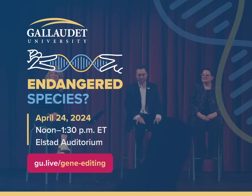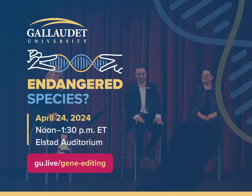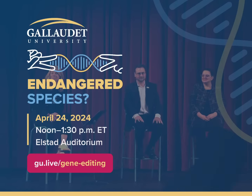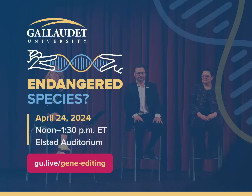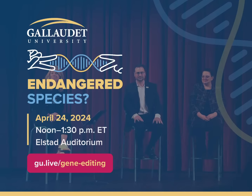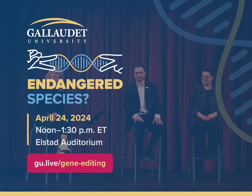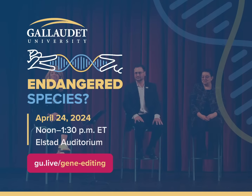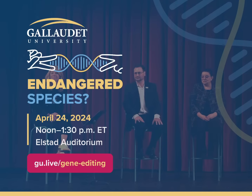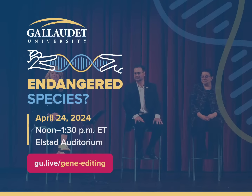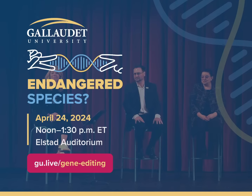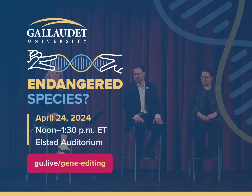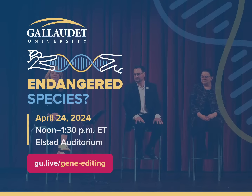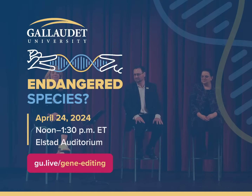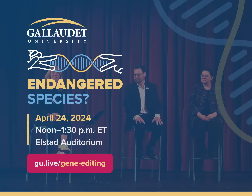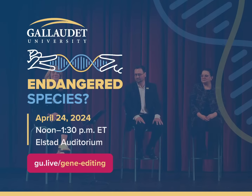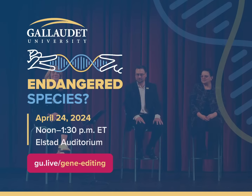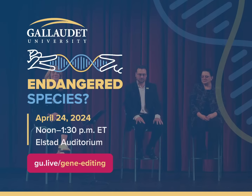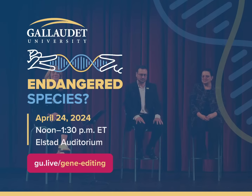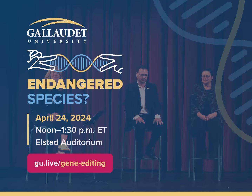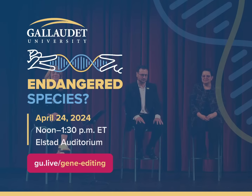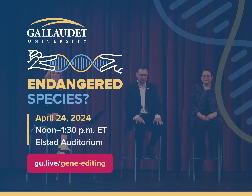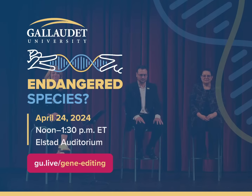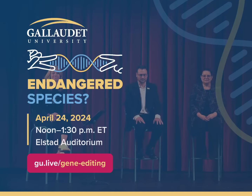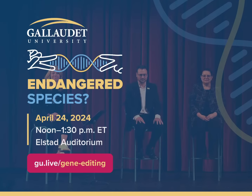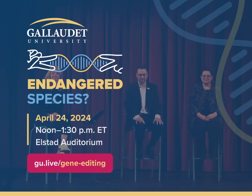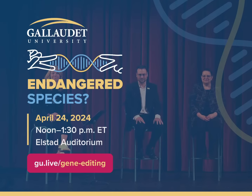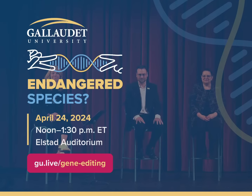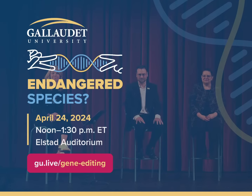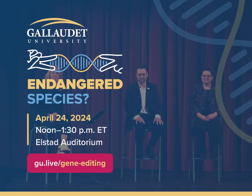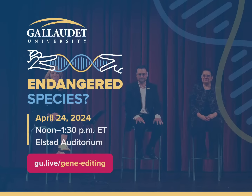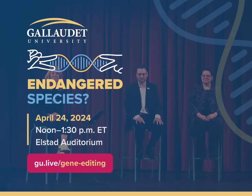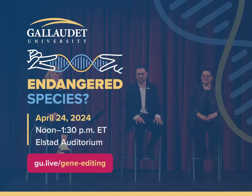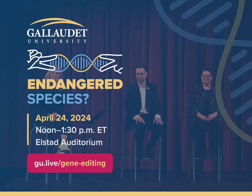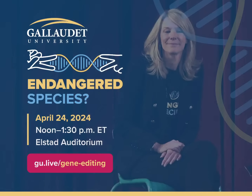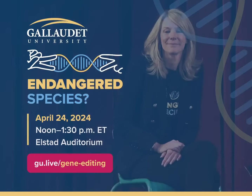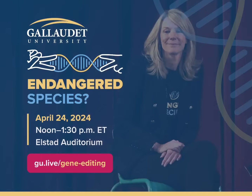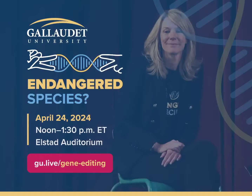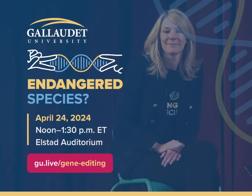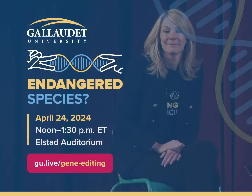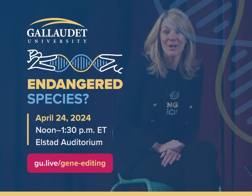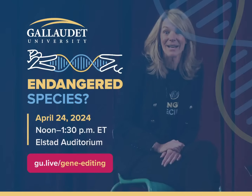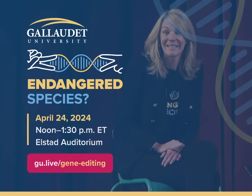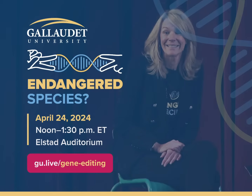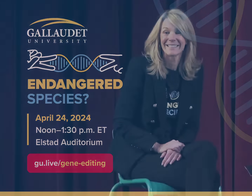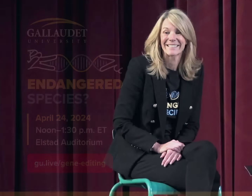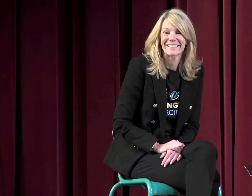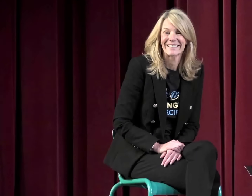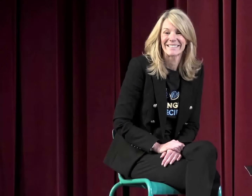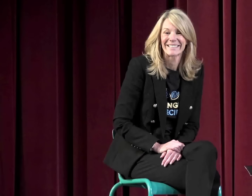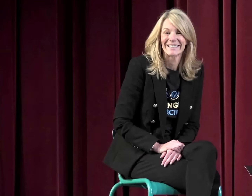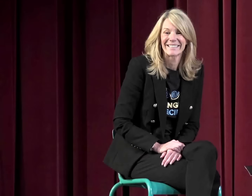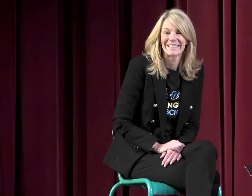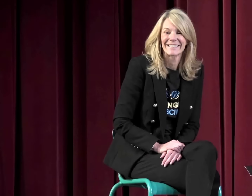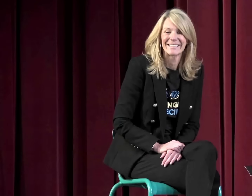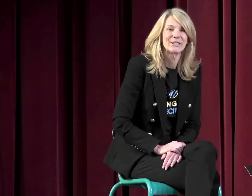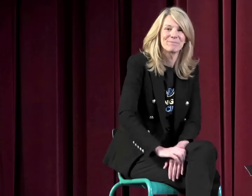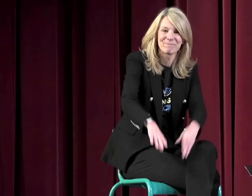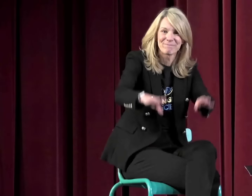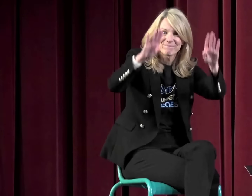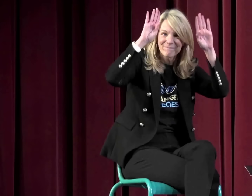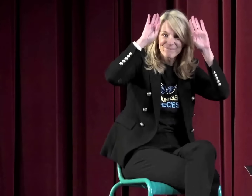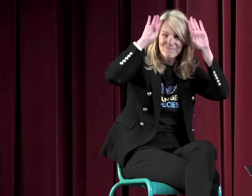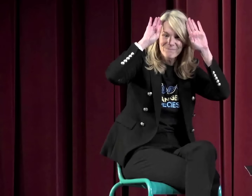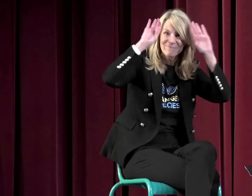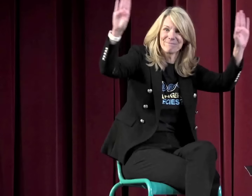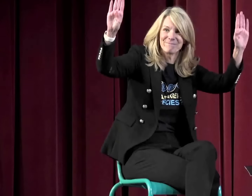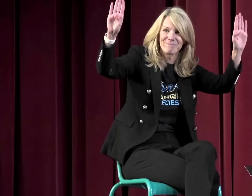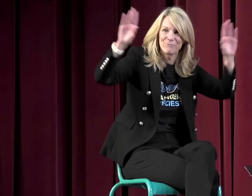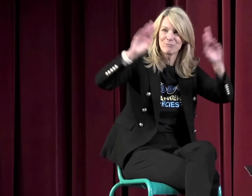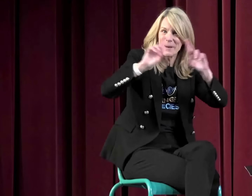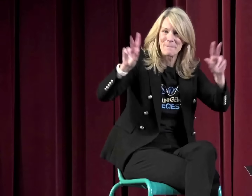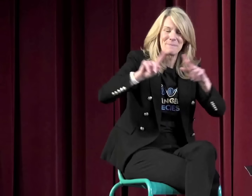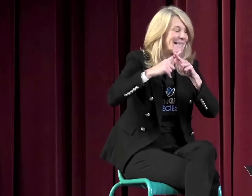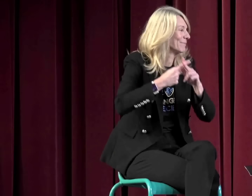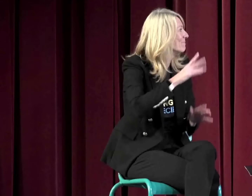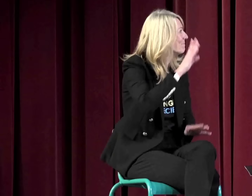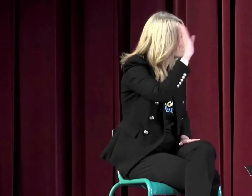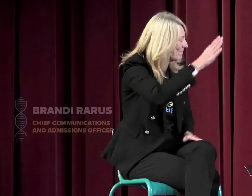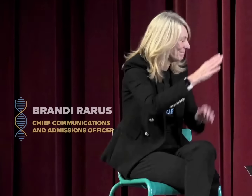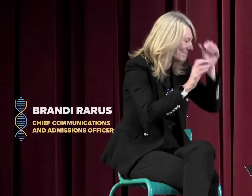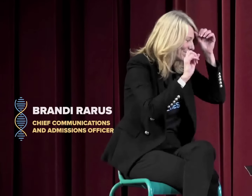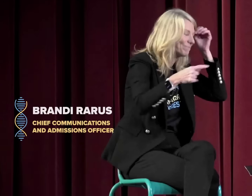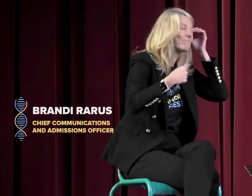Good afternoon, everyone.